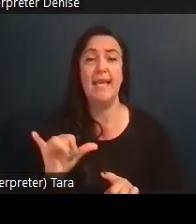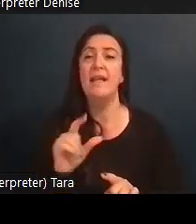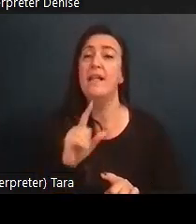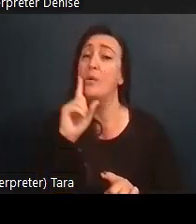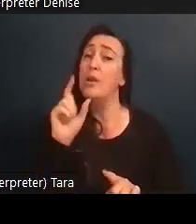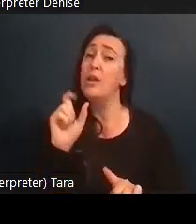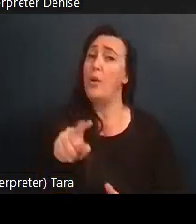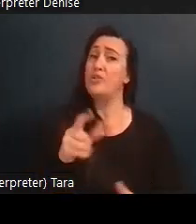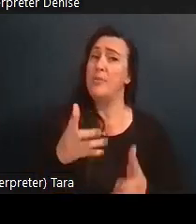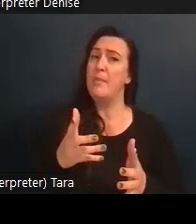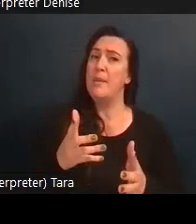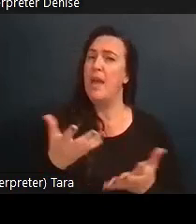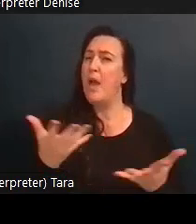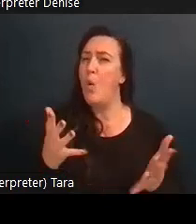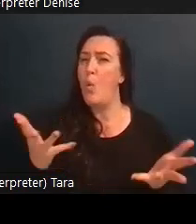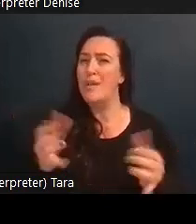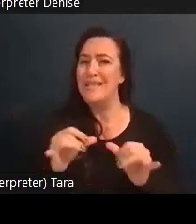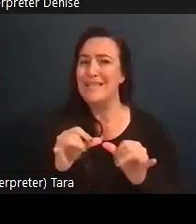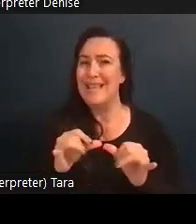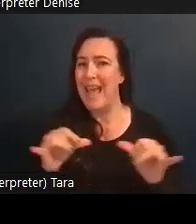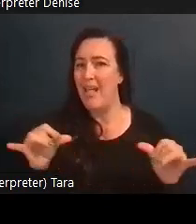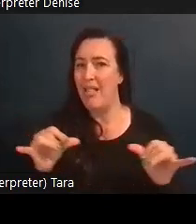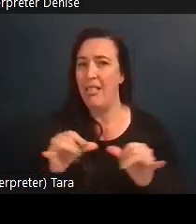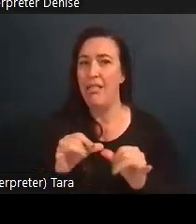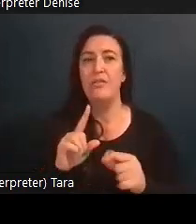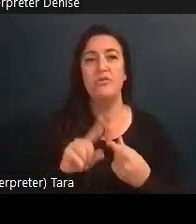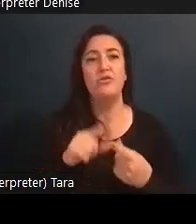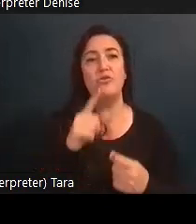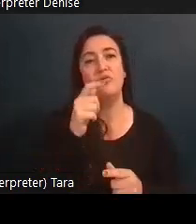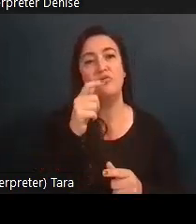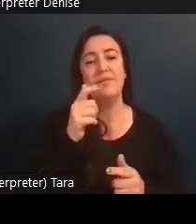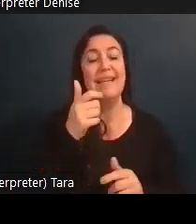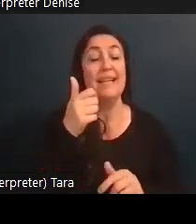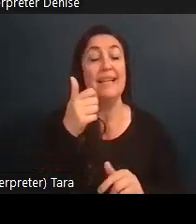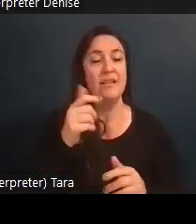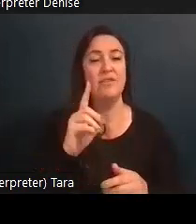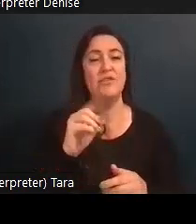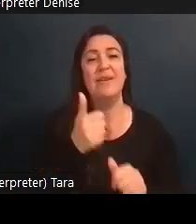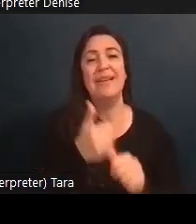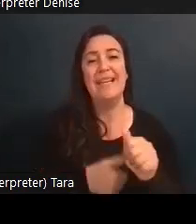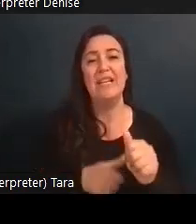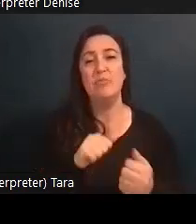approaches offer solutions or make change? And there might be broader social, economic or climatic